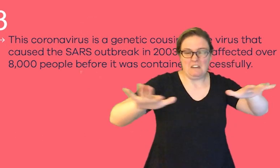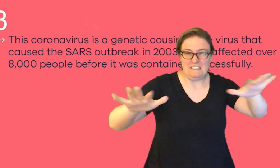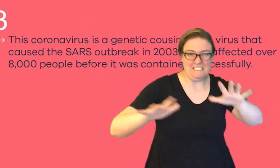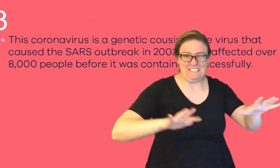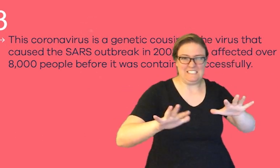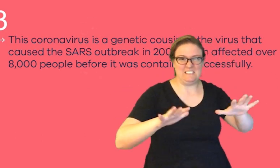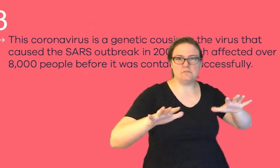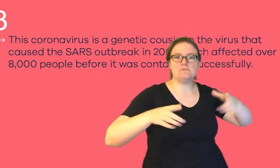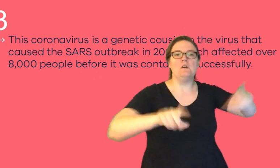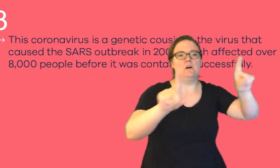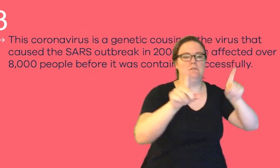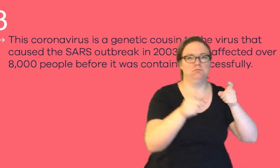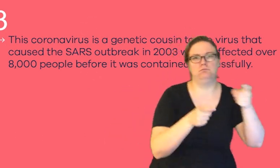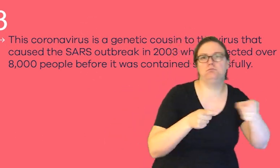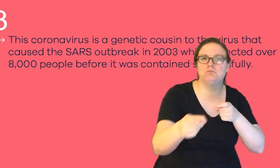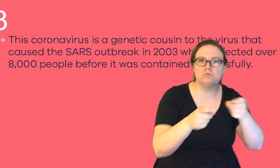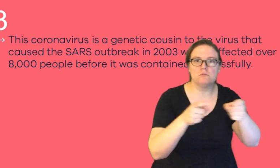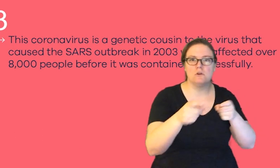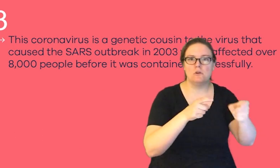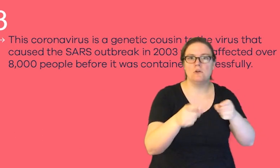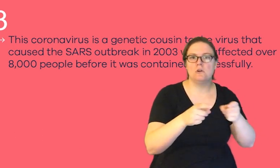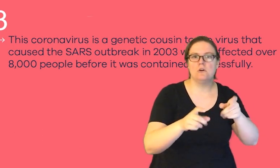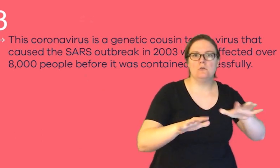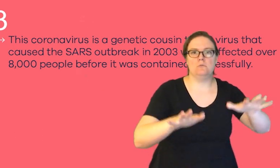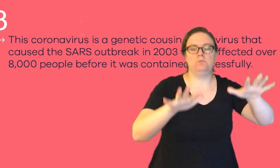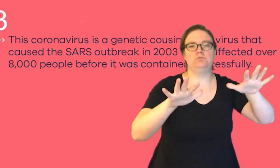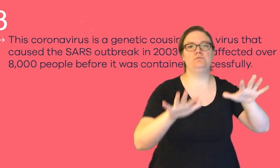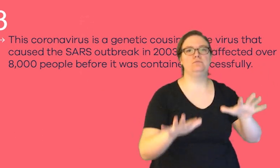before it was contained successfully.